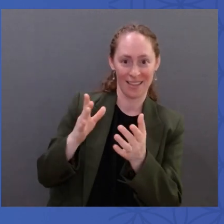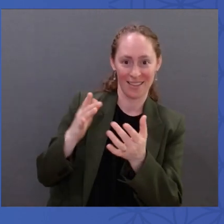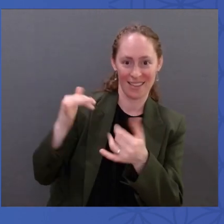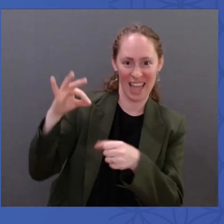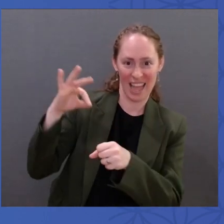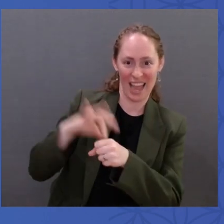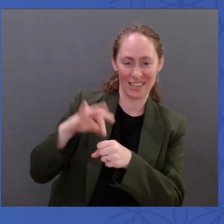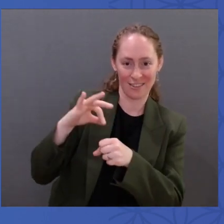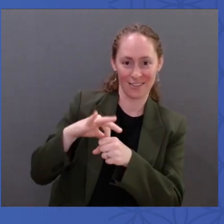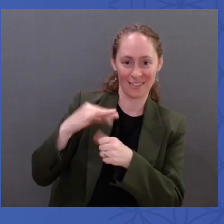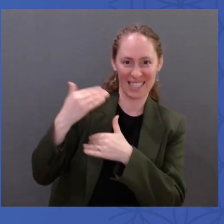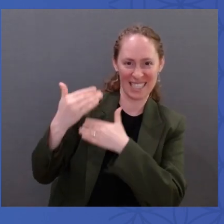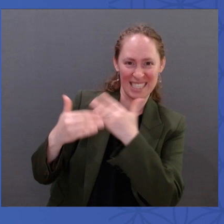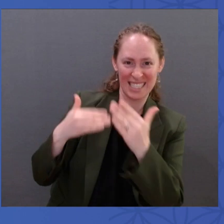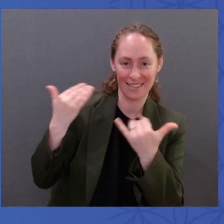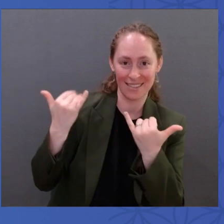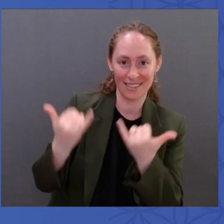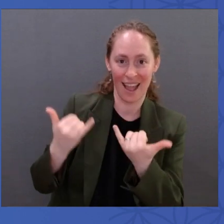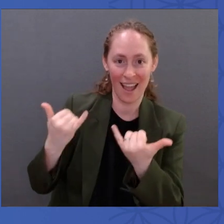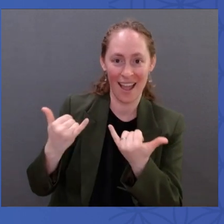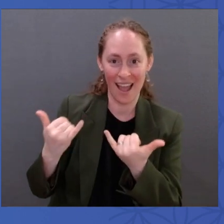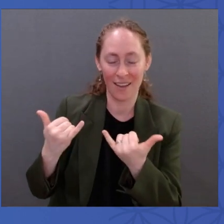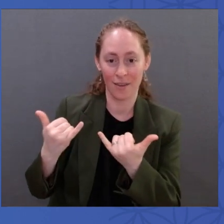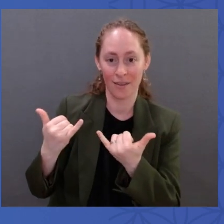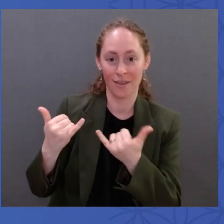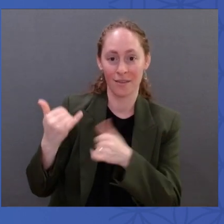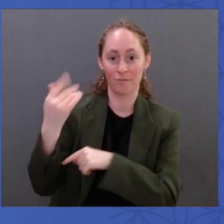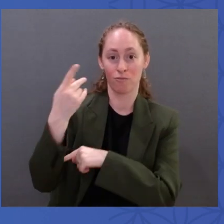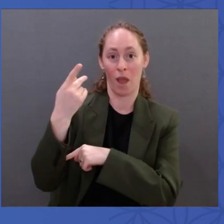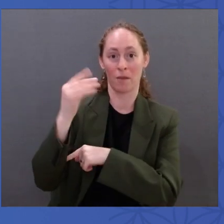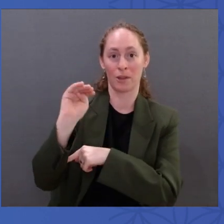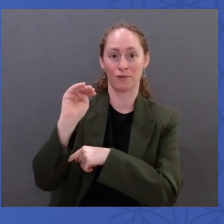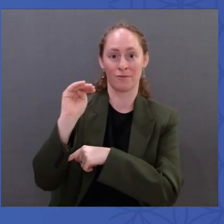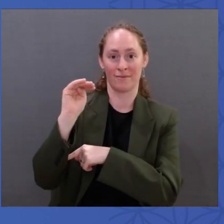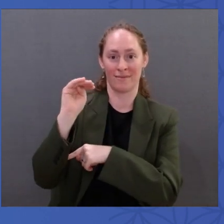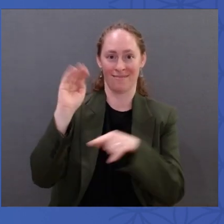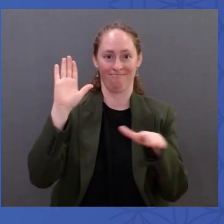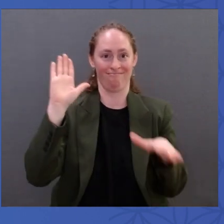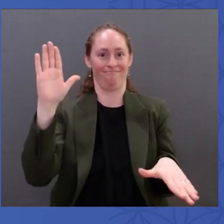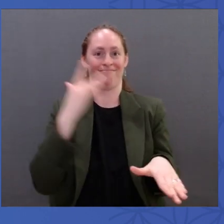who has been newly sworn in today, is unable to join us here in person.